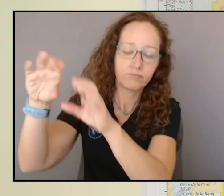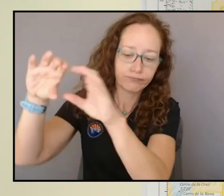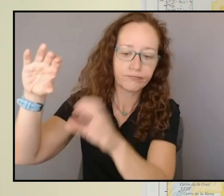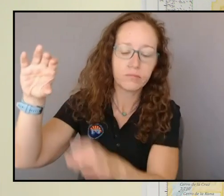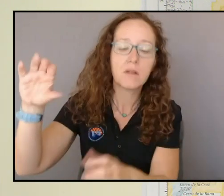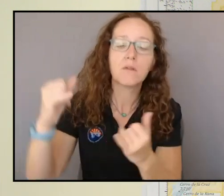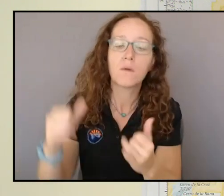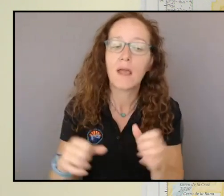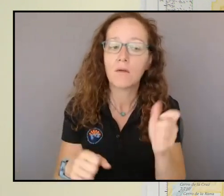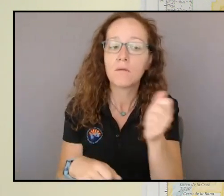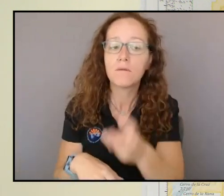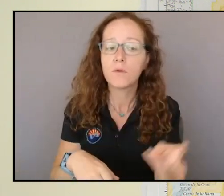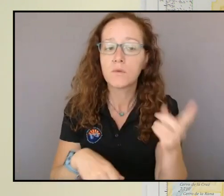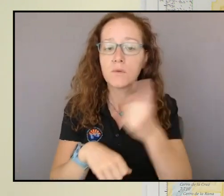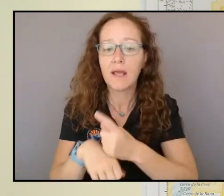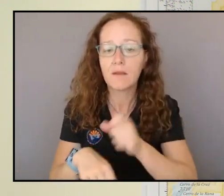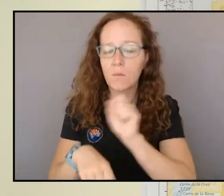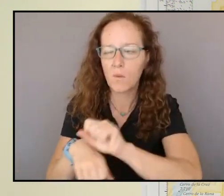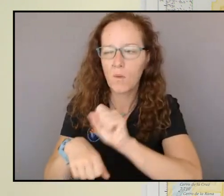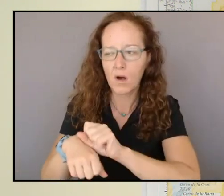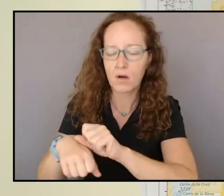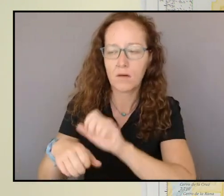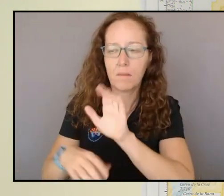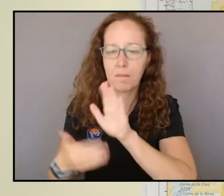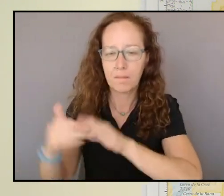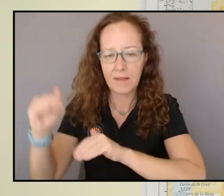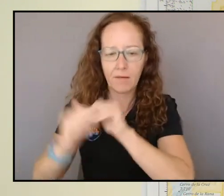Penasco and Llano Lago and everything else to the west